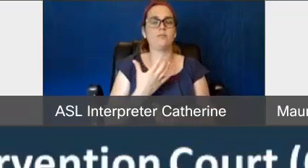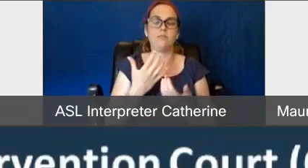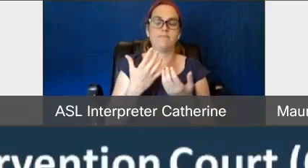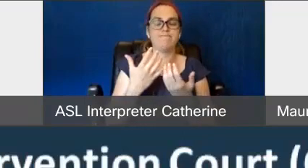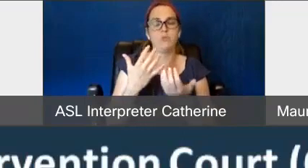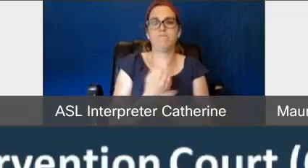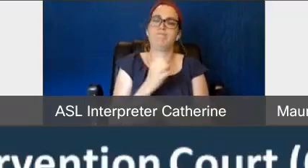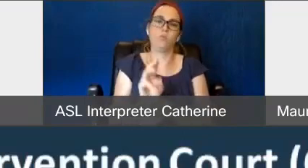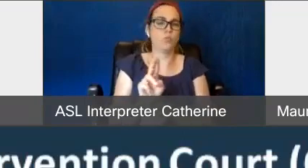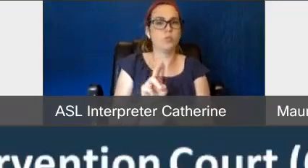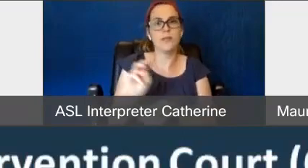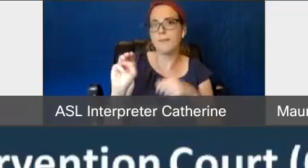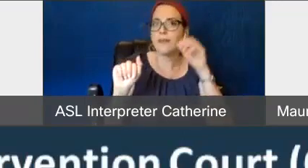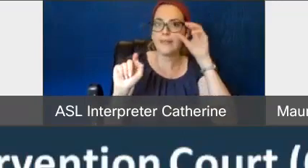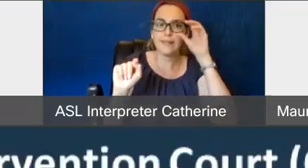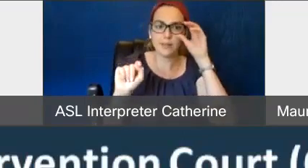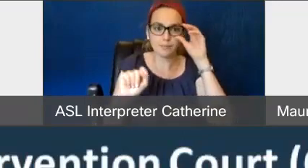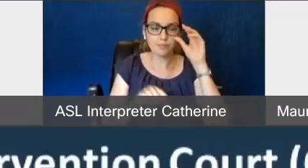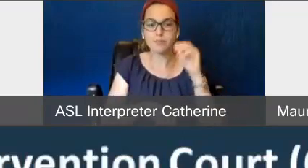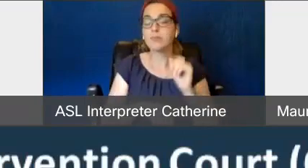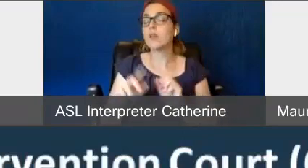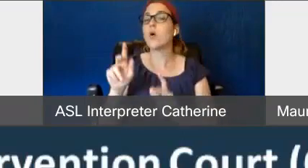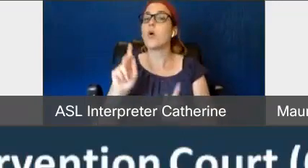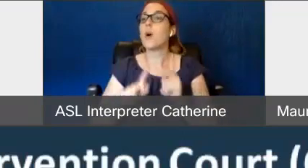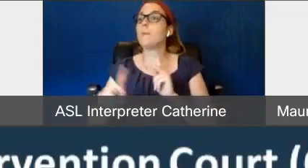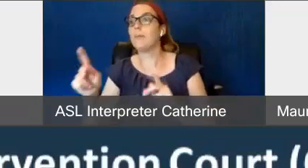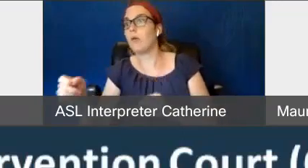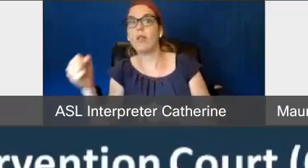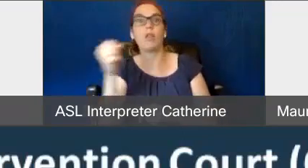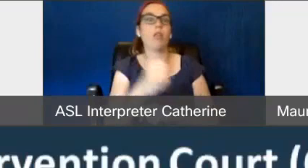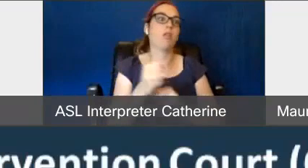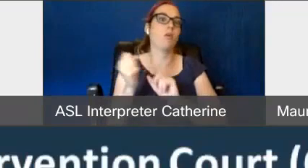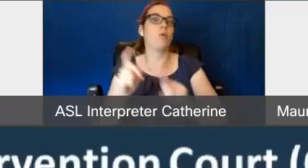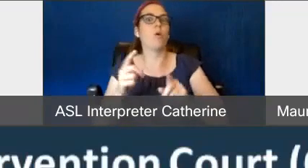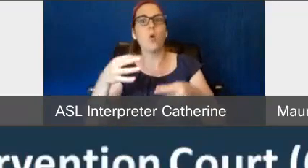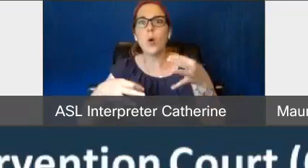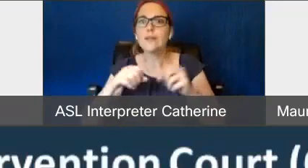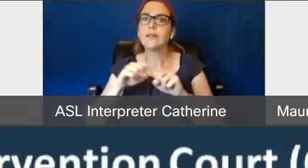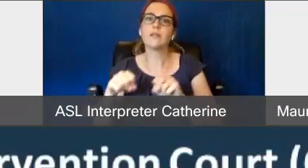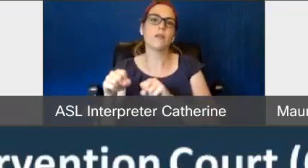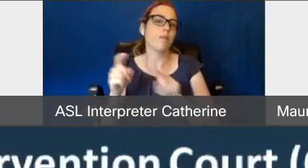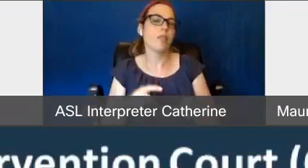You wanna cut down on recidivism, that's the whole idea. In any partnership when you talk about law enforcement,